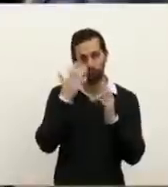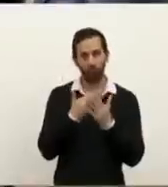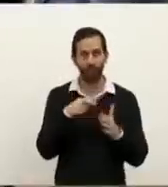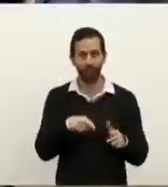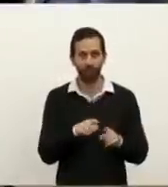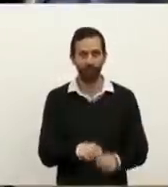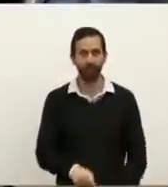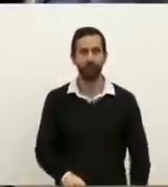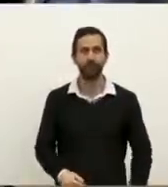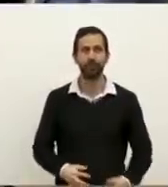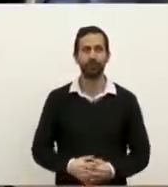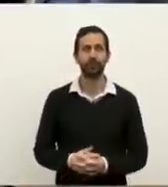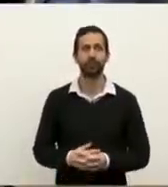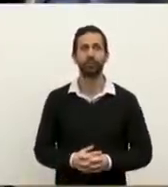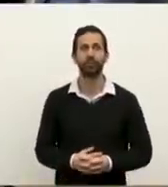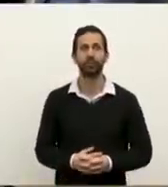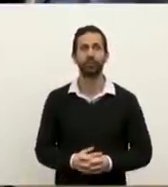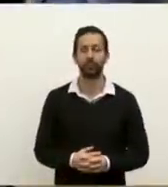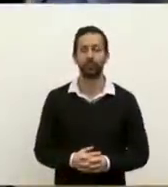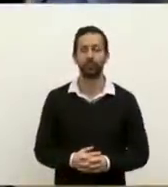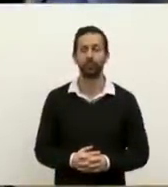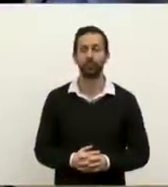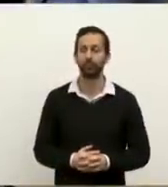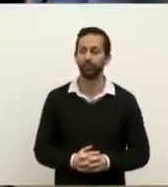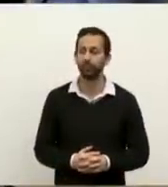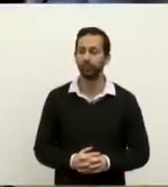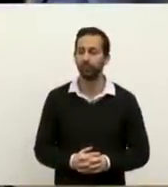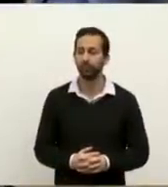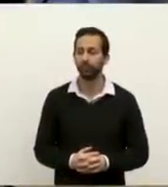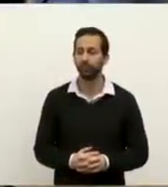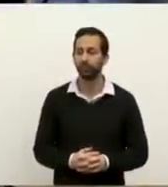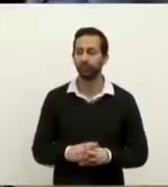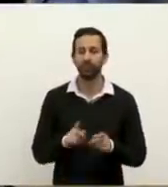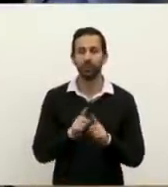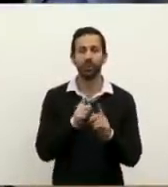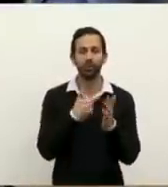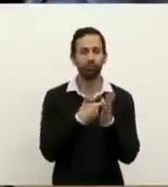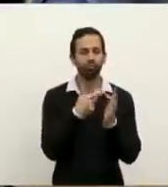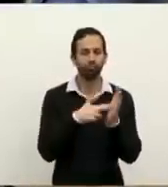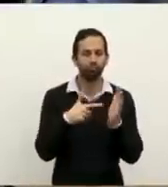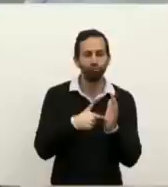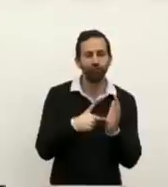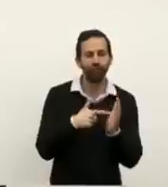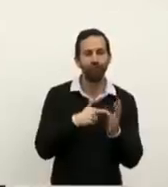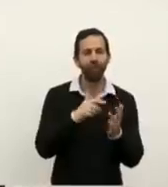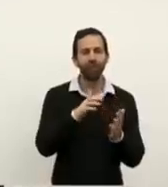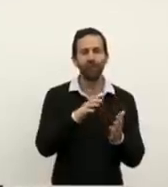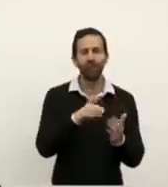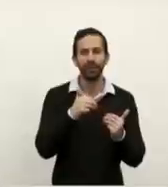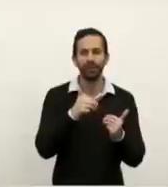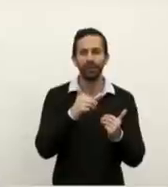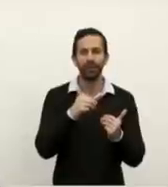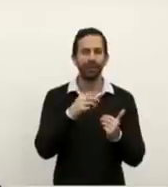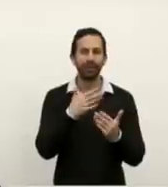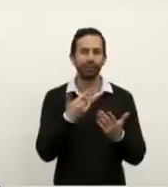I think while there's the - can you arrange to get some, let's say, cover between you